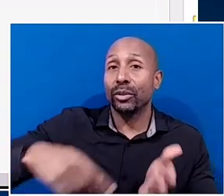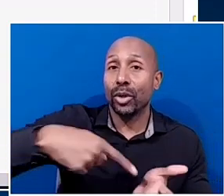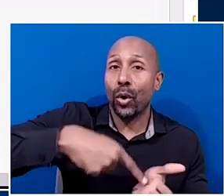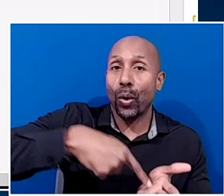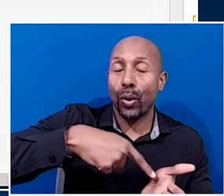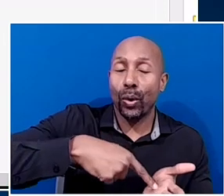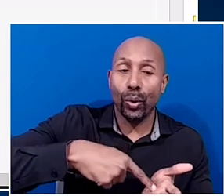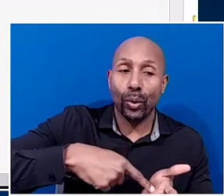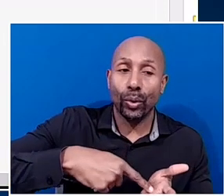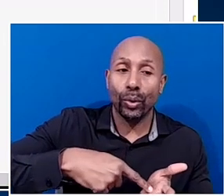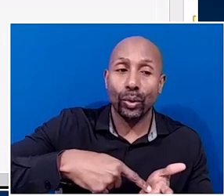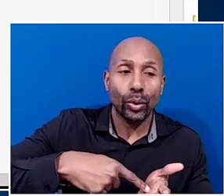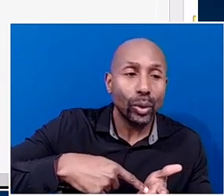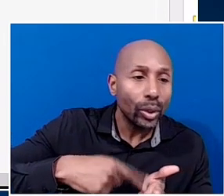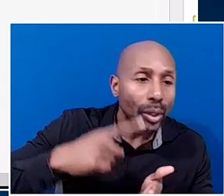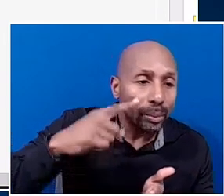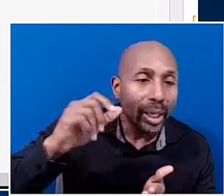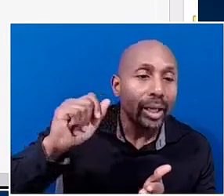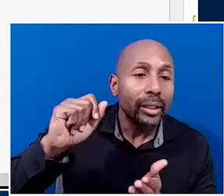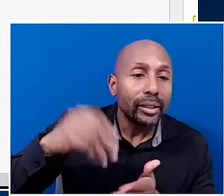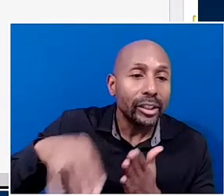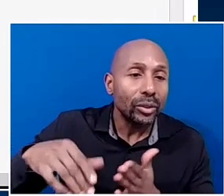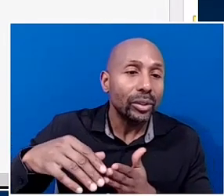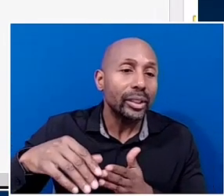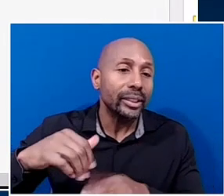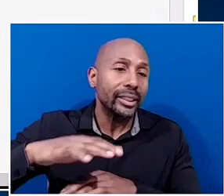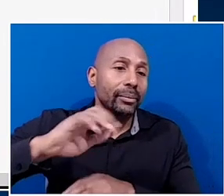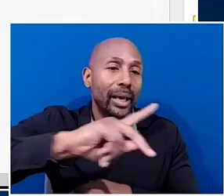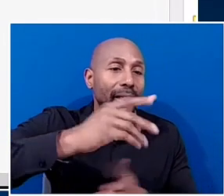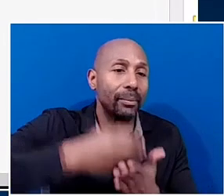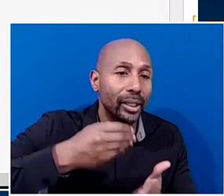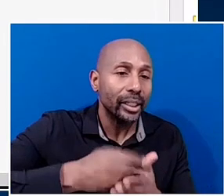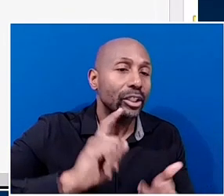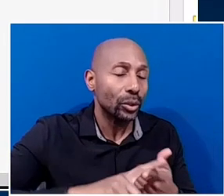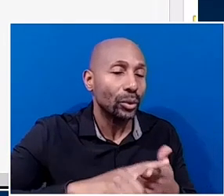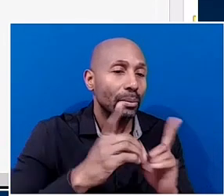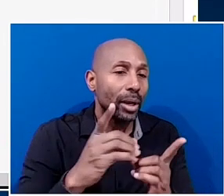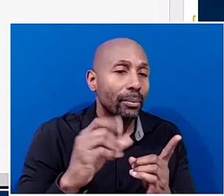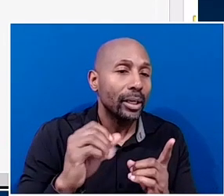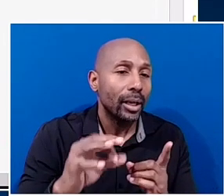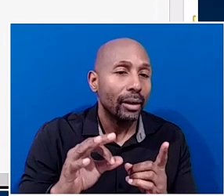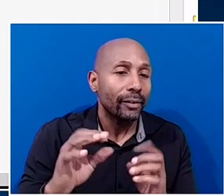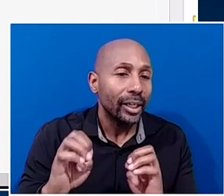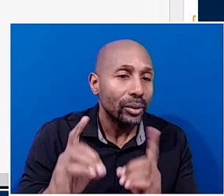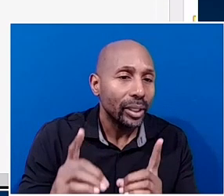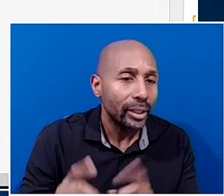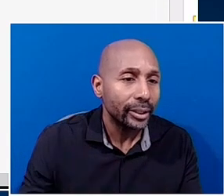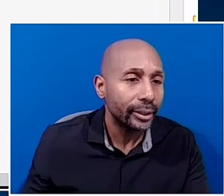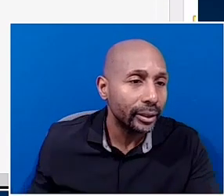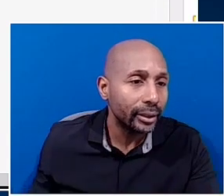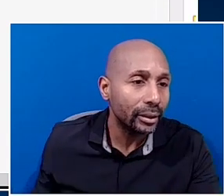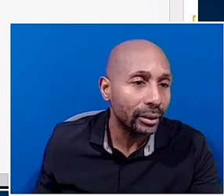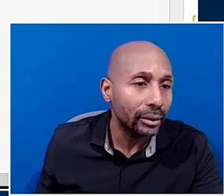to the Department. So this was an interesting topic of